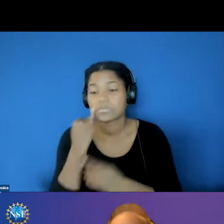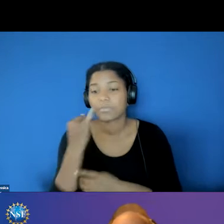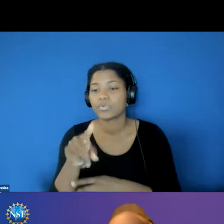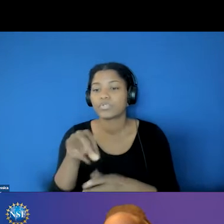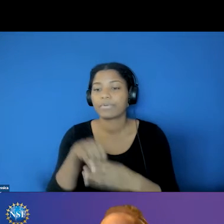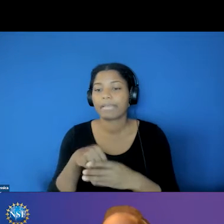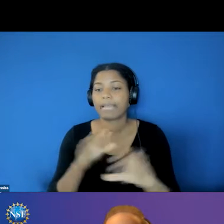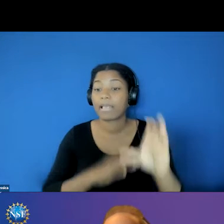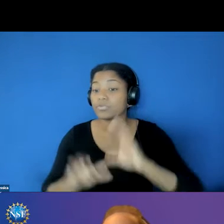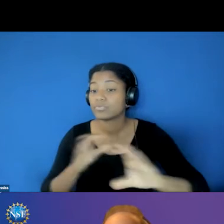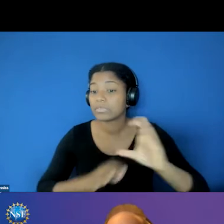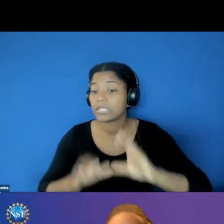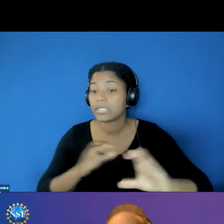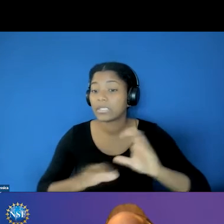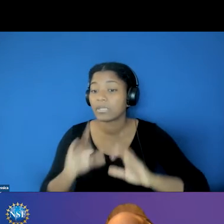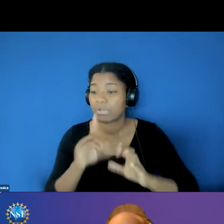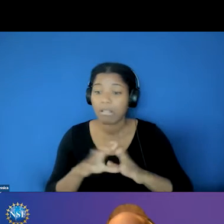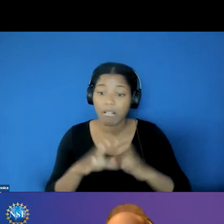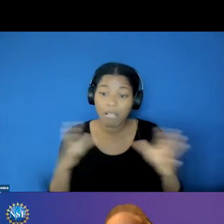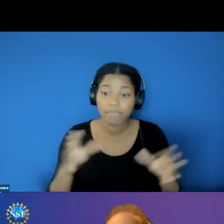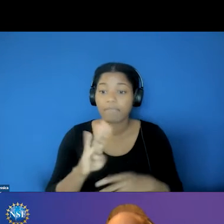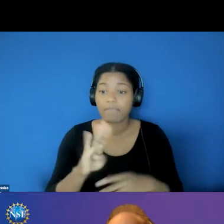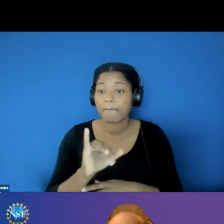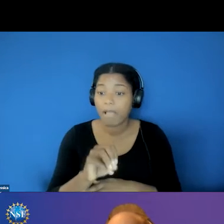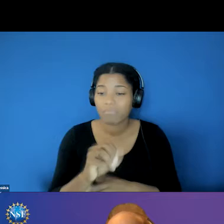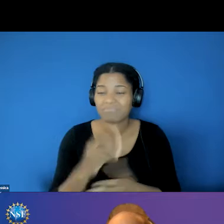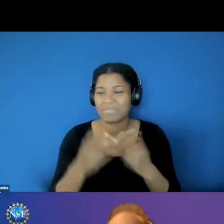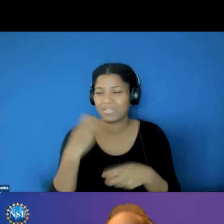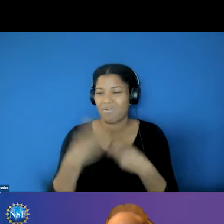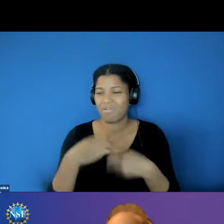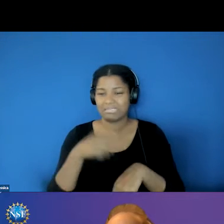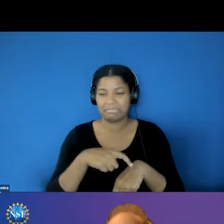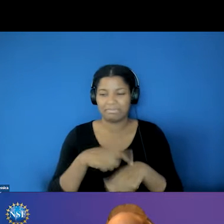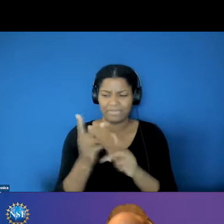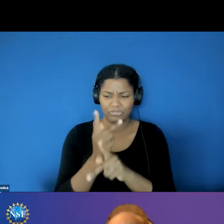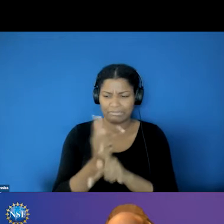of chemistry and a lot of bio you may have a hard time figuring where it belongs.